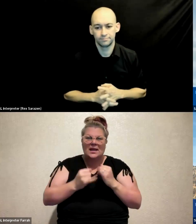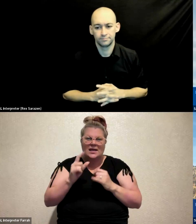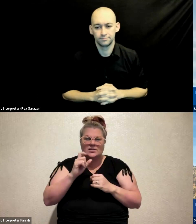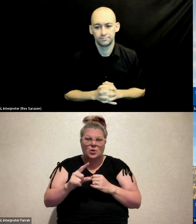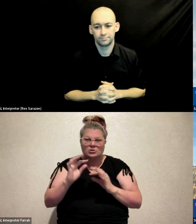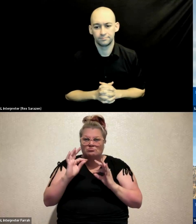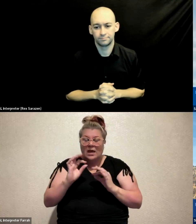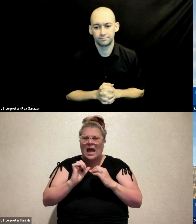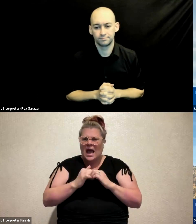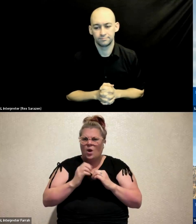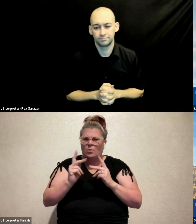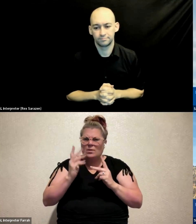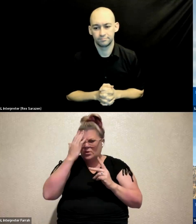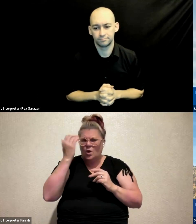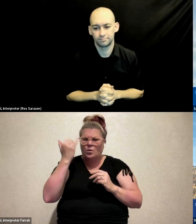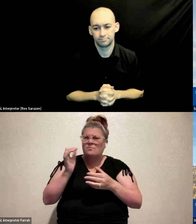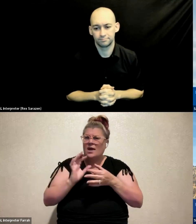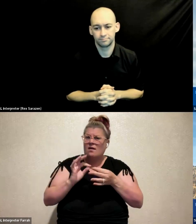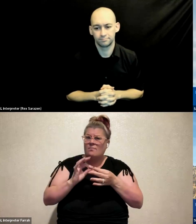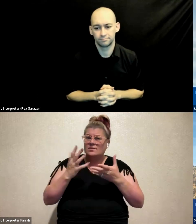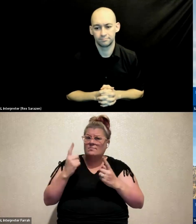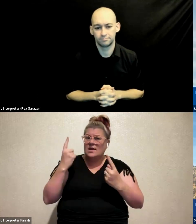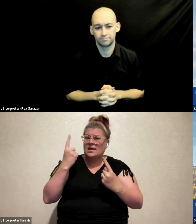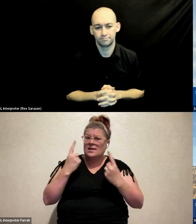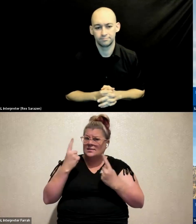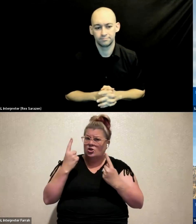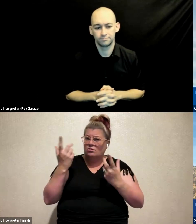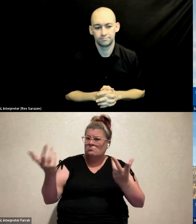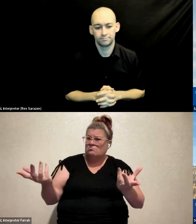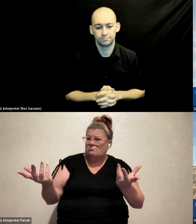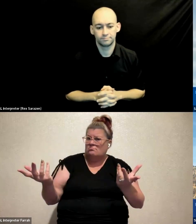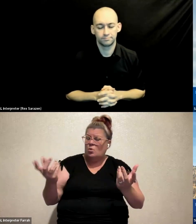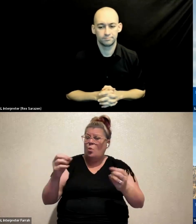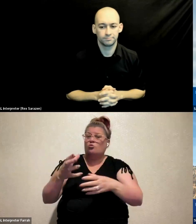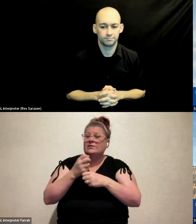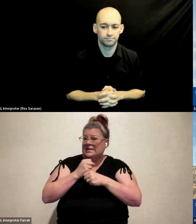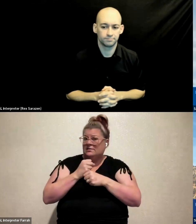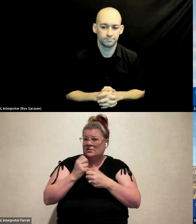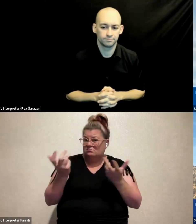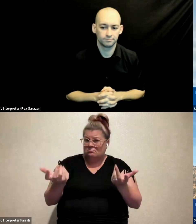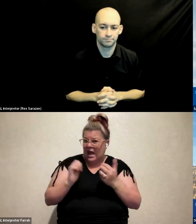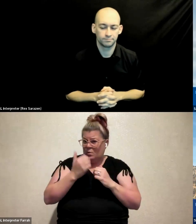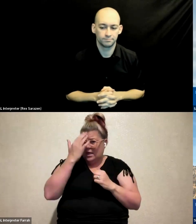my comment has been considered? Or I'm sorry, how will I know if my comment has been received? Yeah,